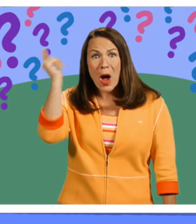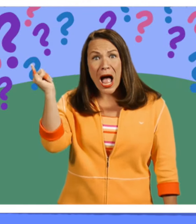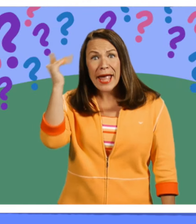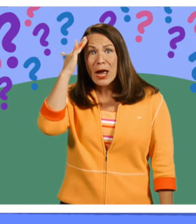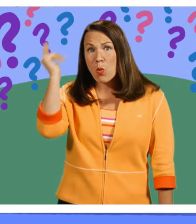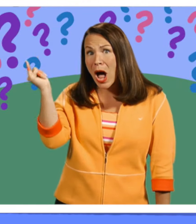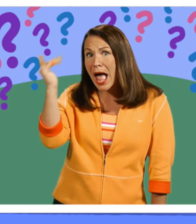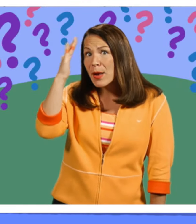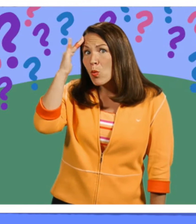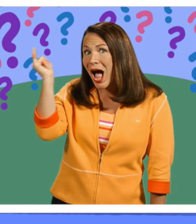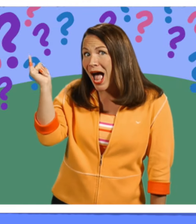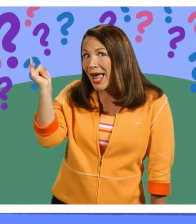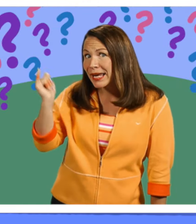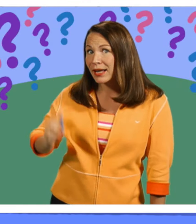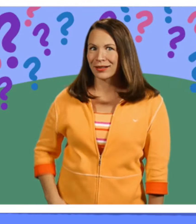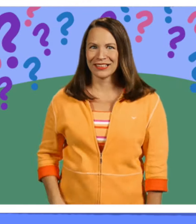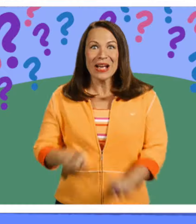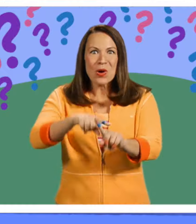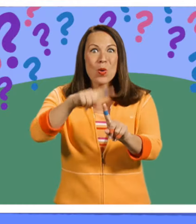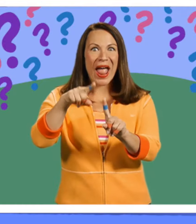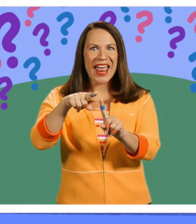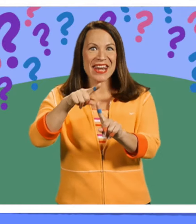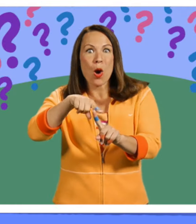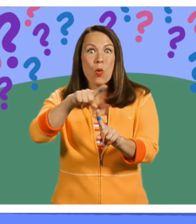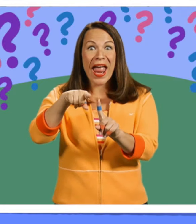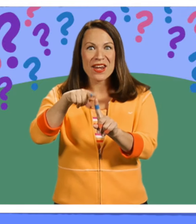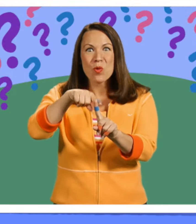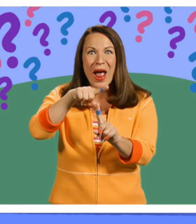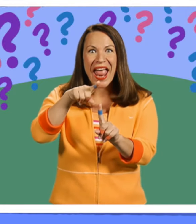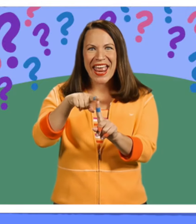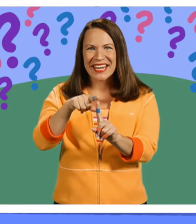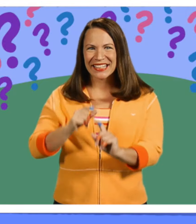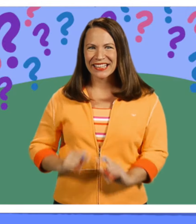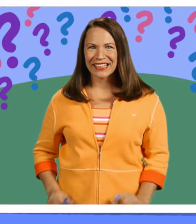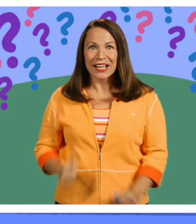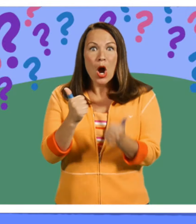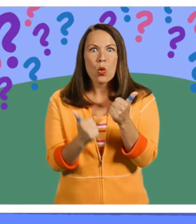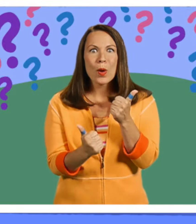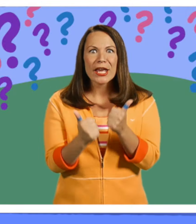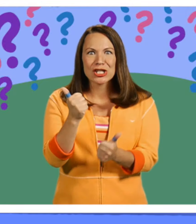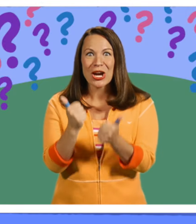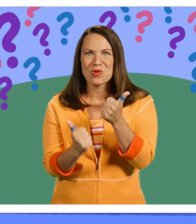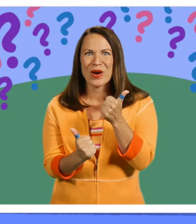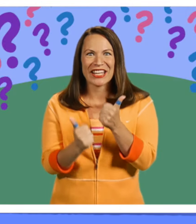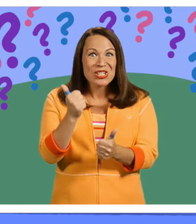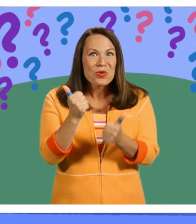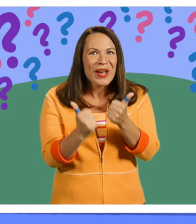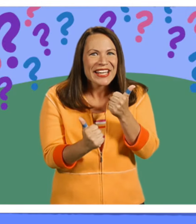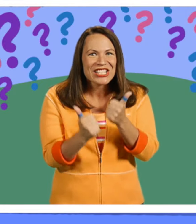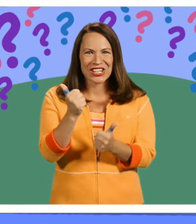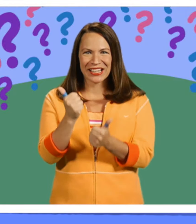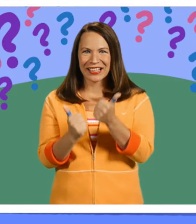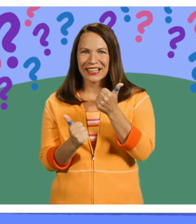Why why, why When, when, when Which which, which